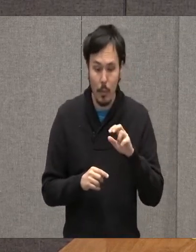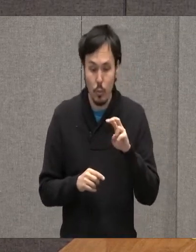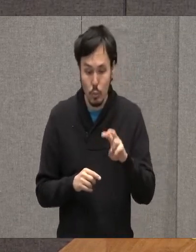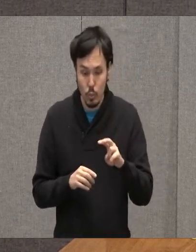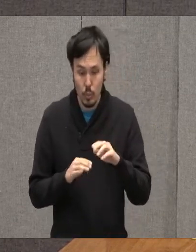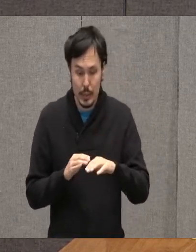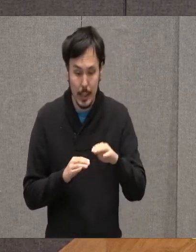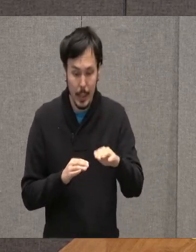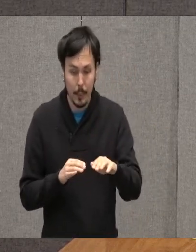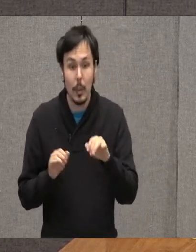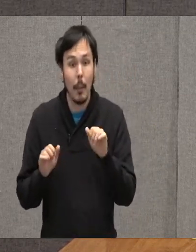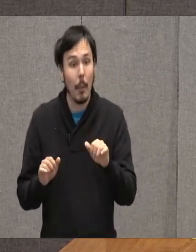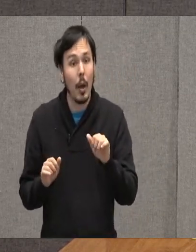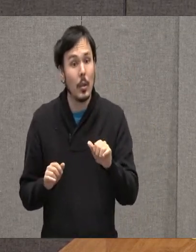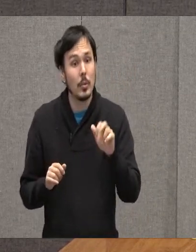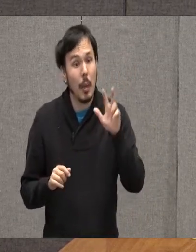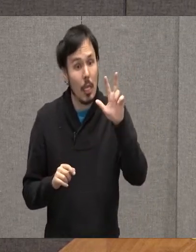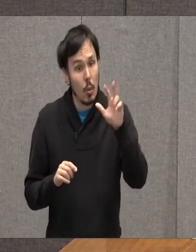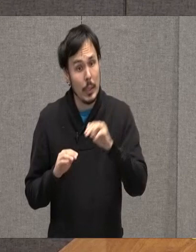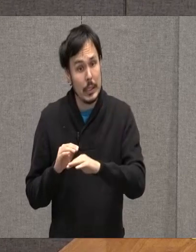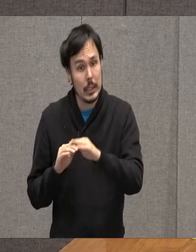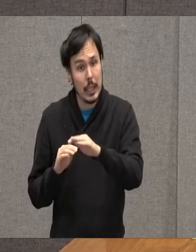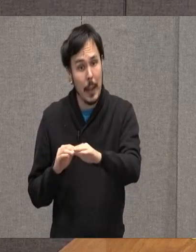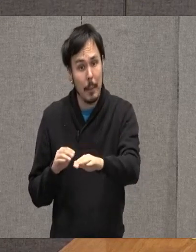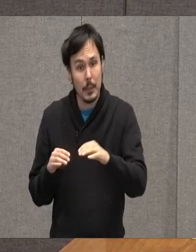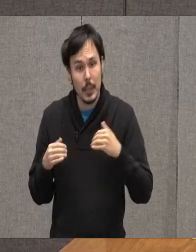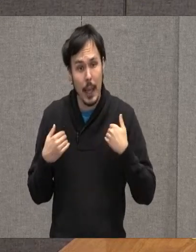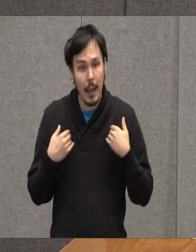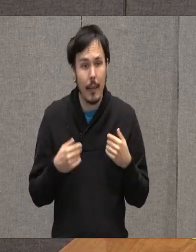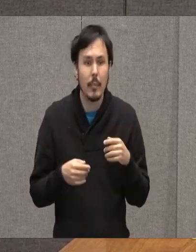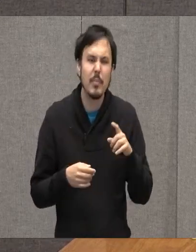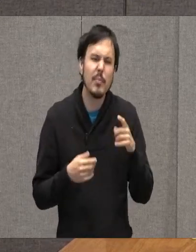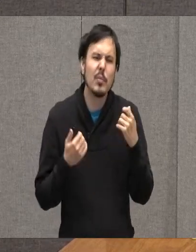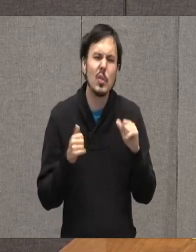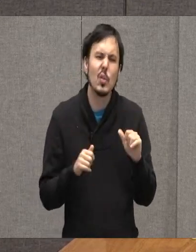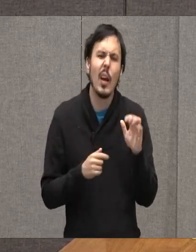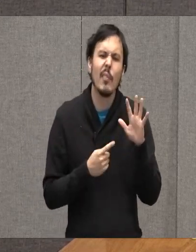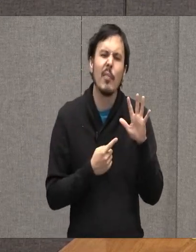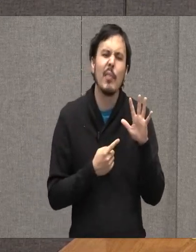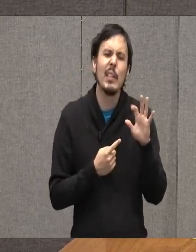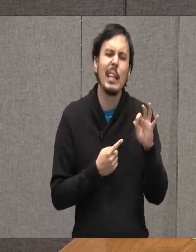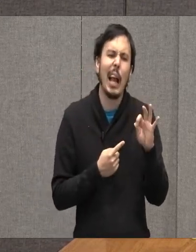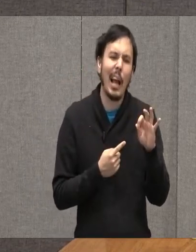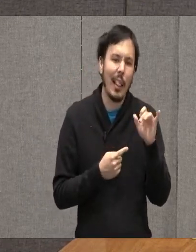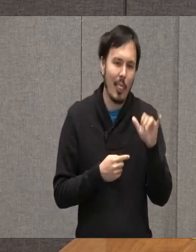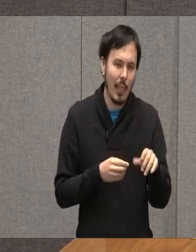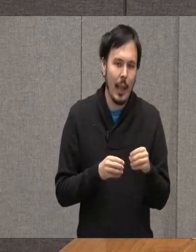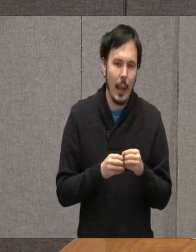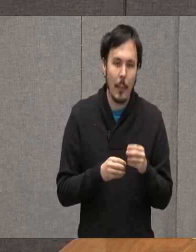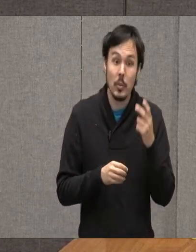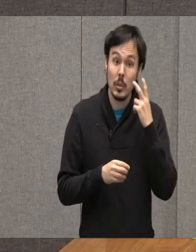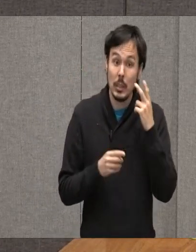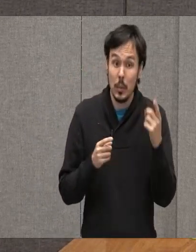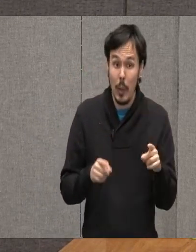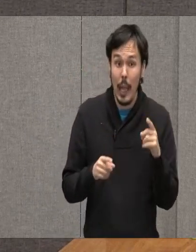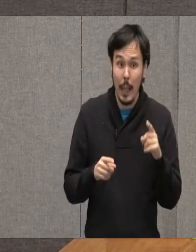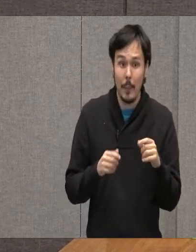So if we tried let's try how about fifty nine, let's see what happens with this number.